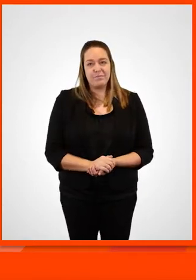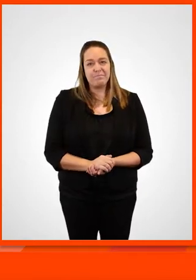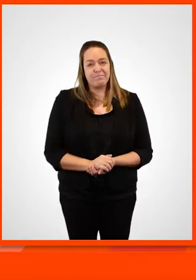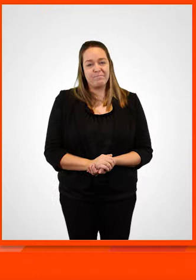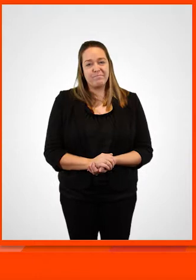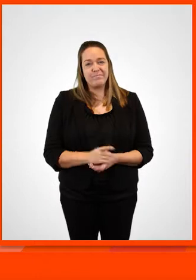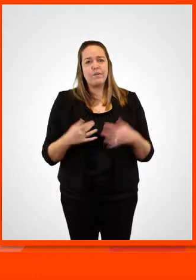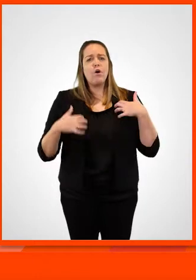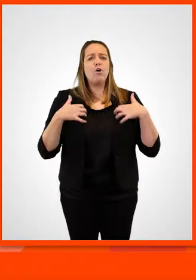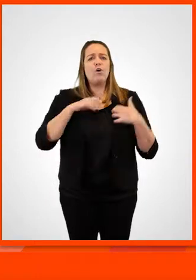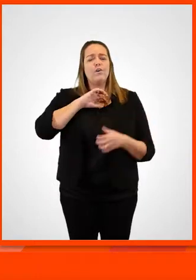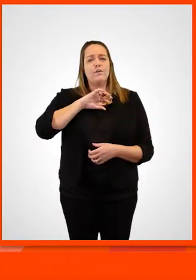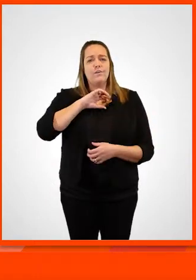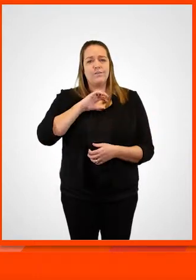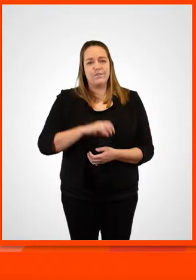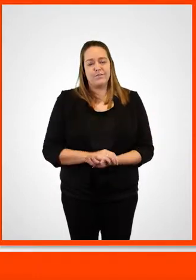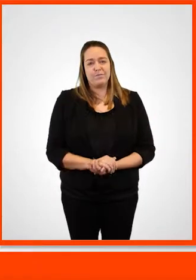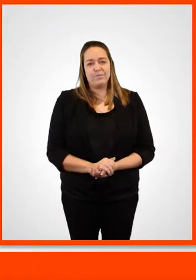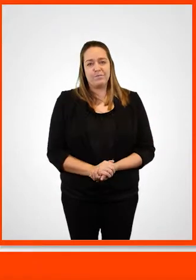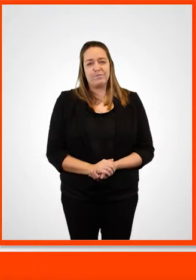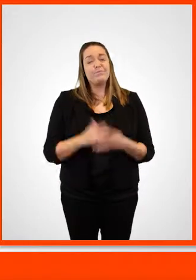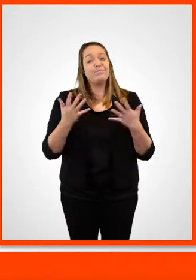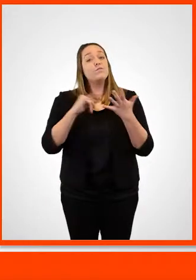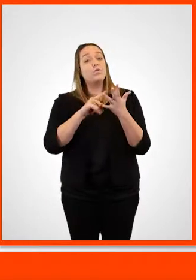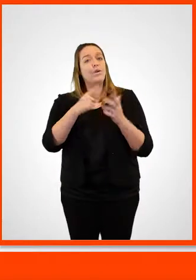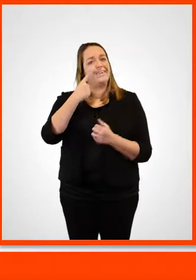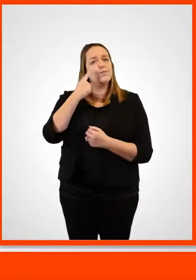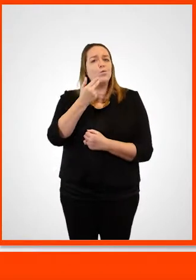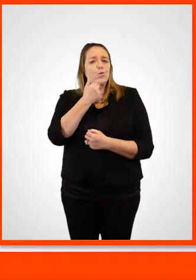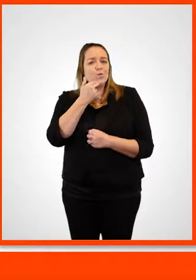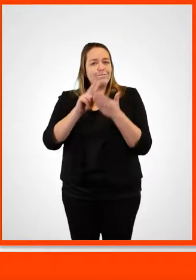So now we've seen that cute clip of your grandson,